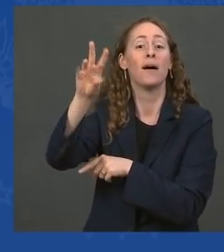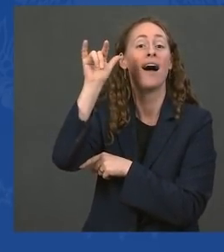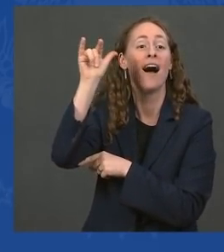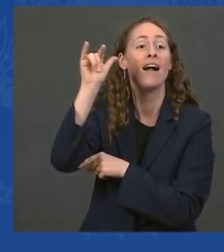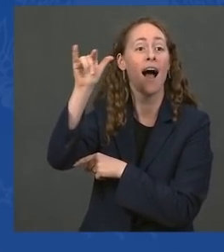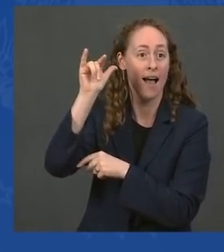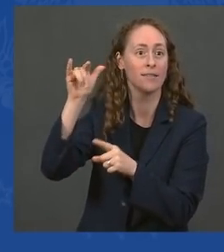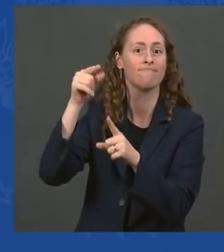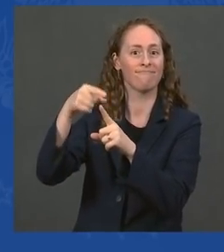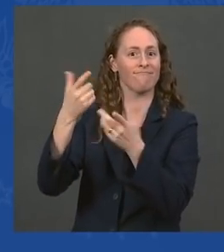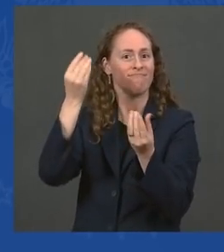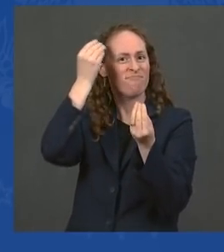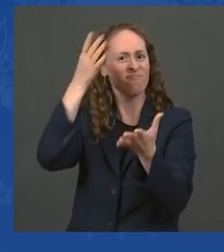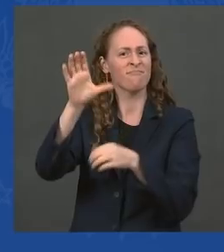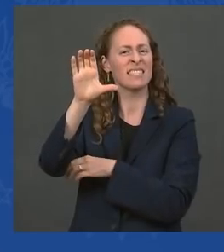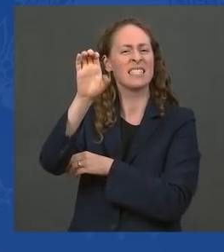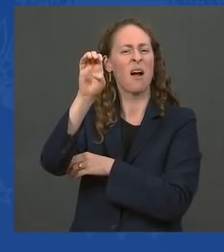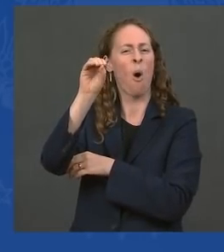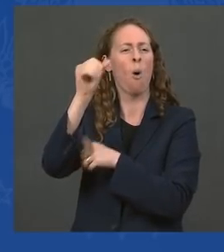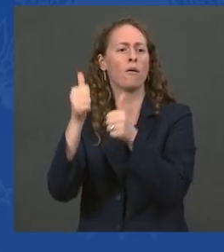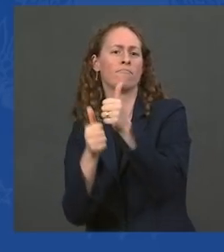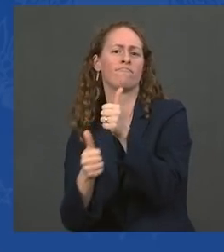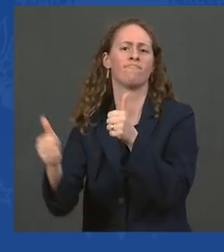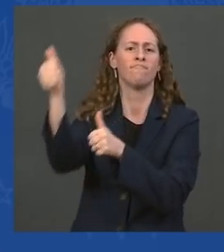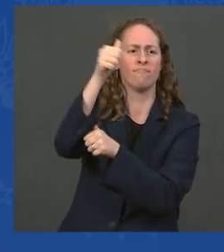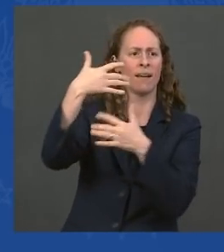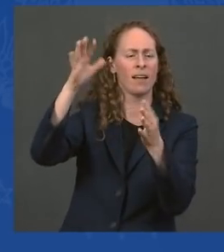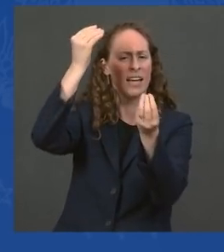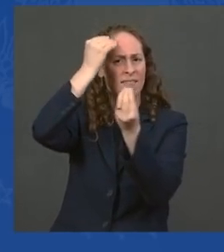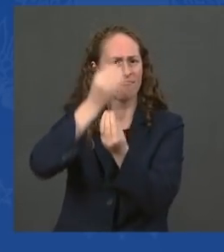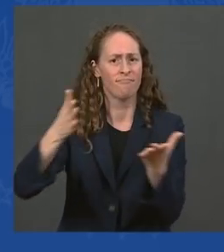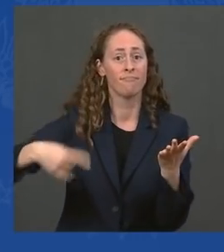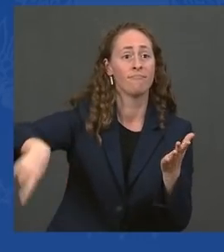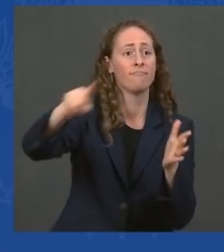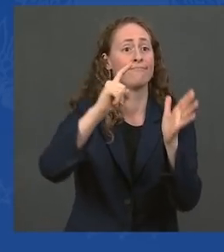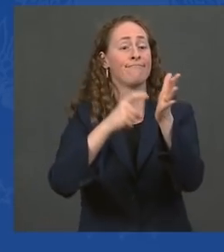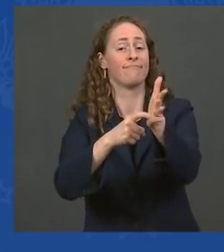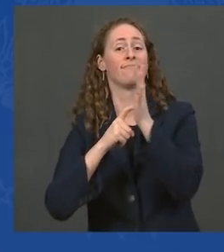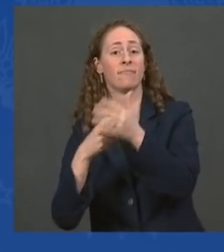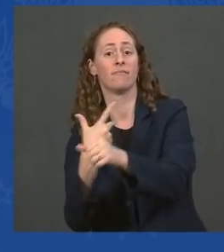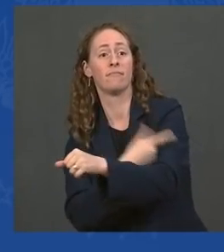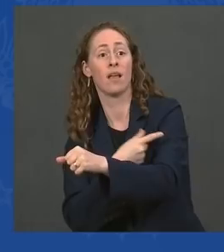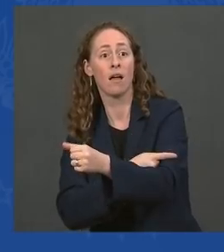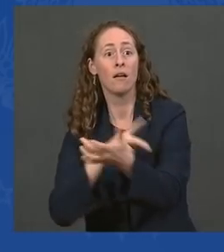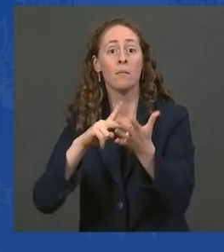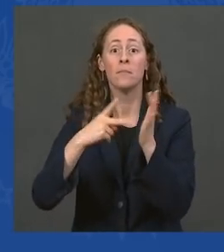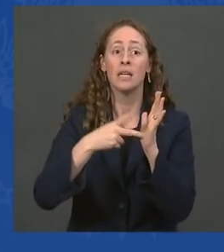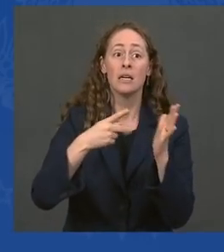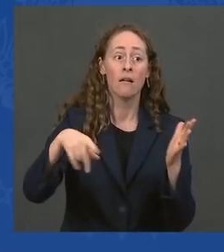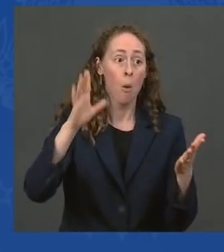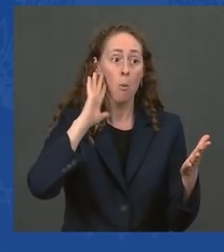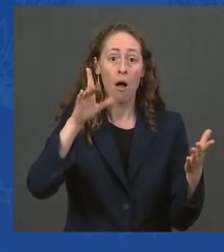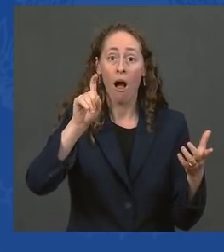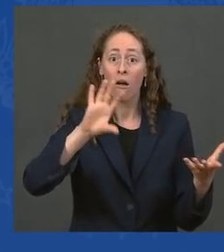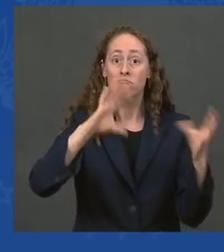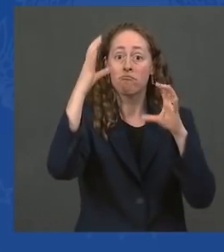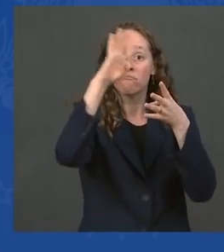who claim vaccination mandates contributed to flight disruptions. School board members, religious leaders,